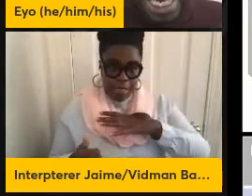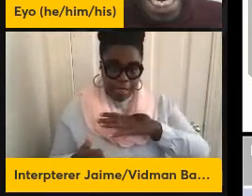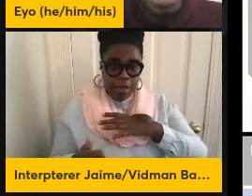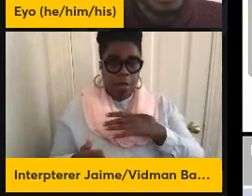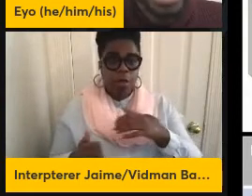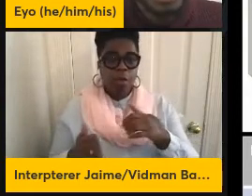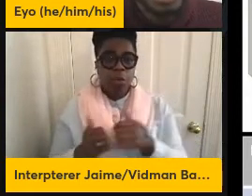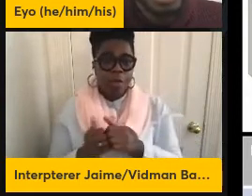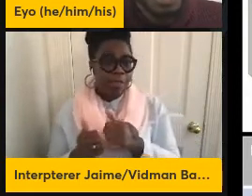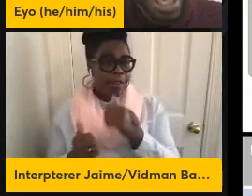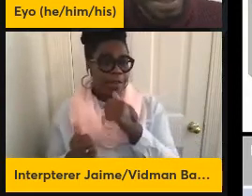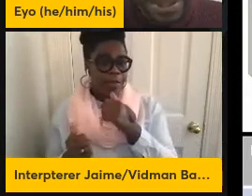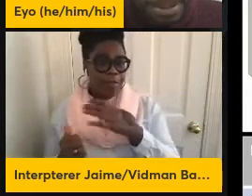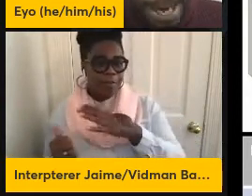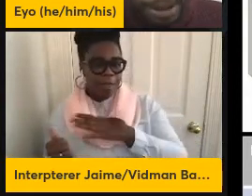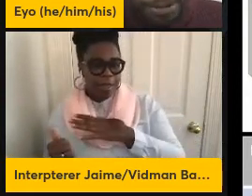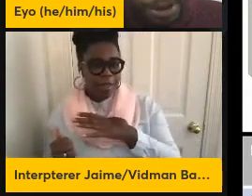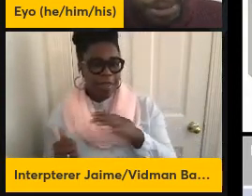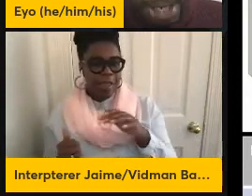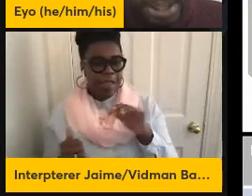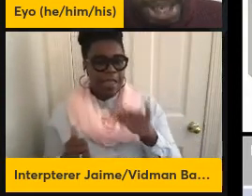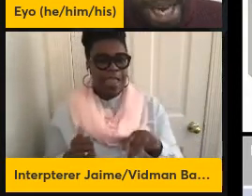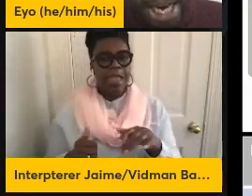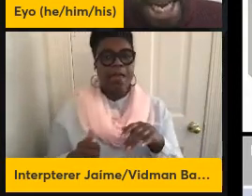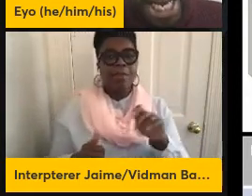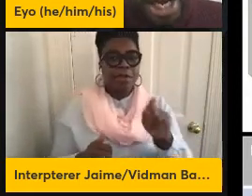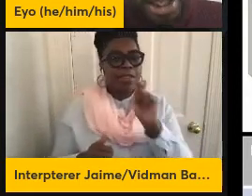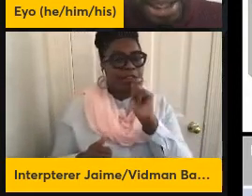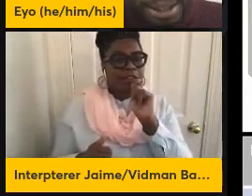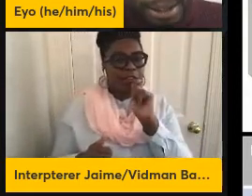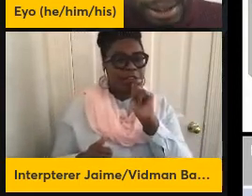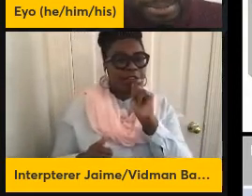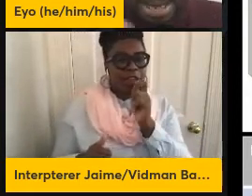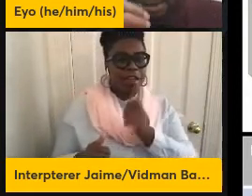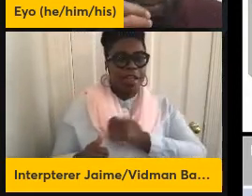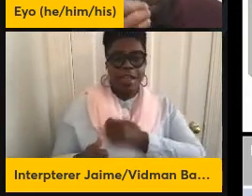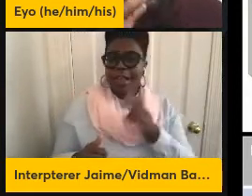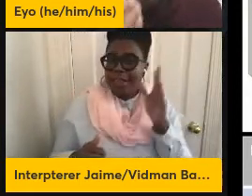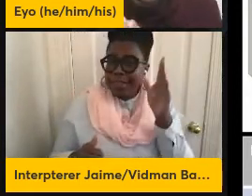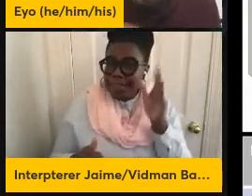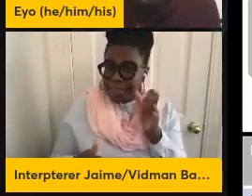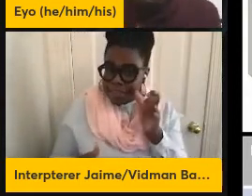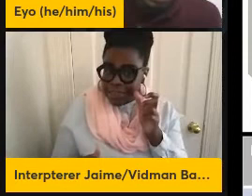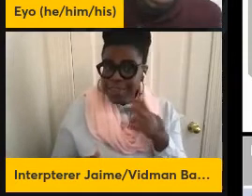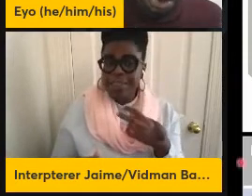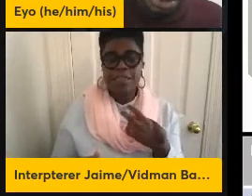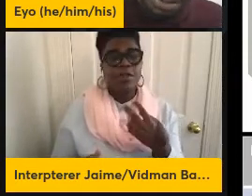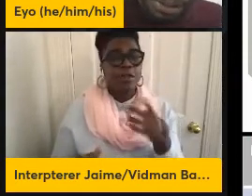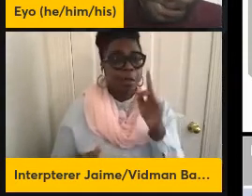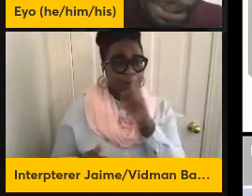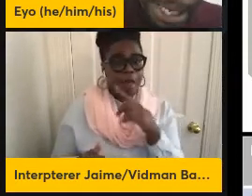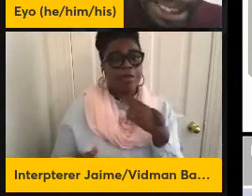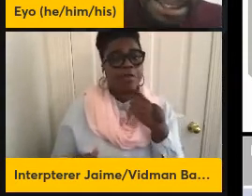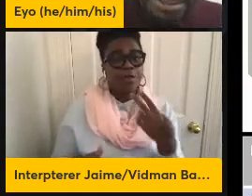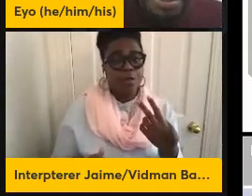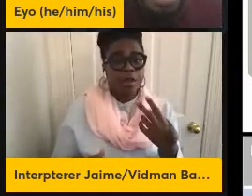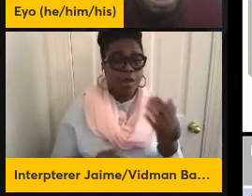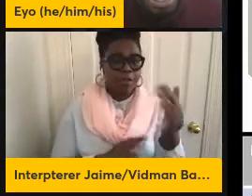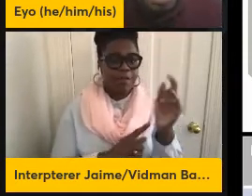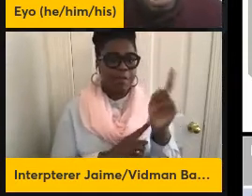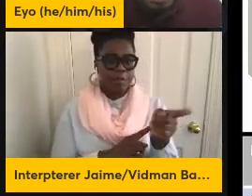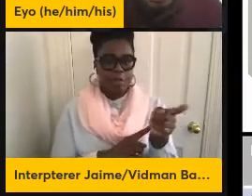he anesthetizes, he puts a microphone present there, listens to the mouse vocalizations over the course of 15 minutes, and then